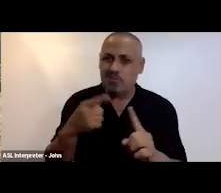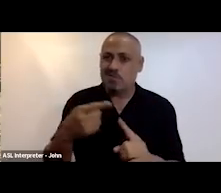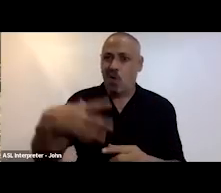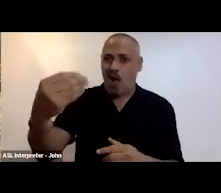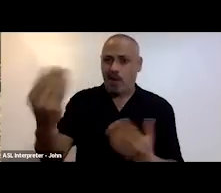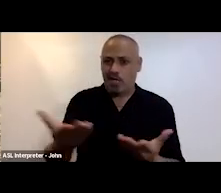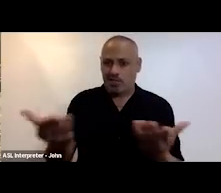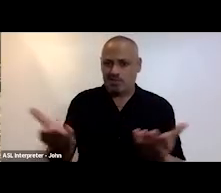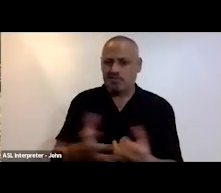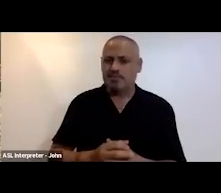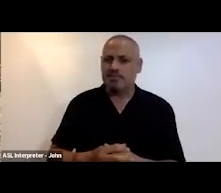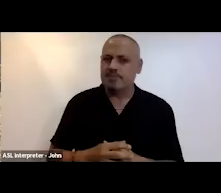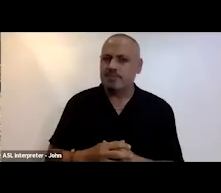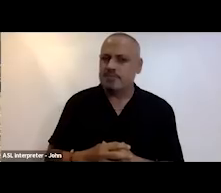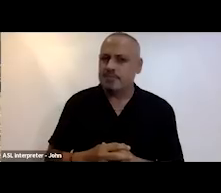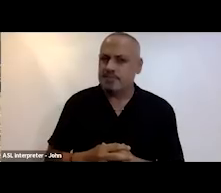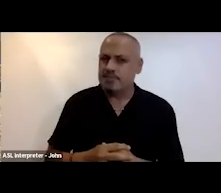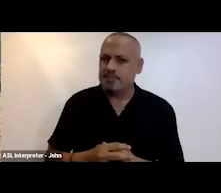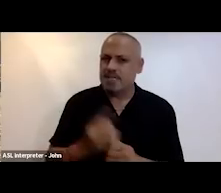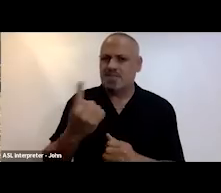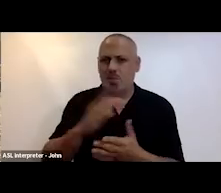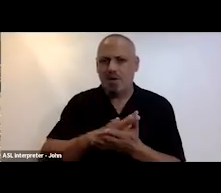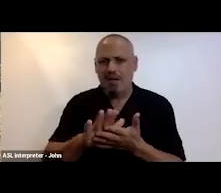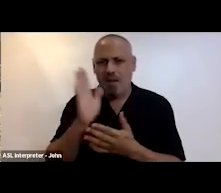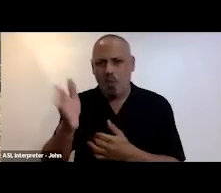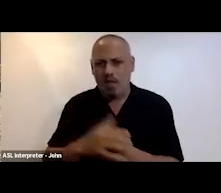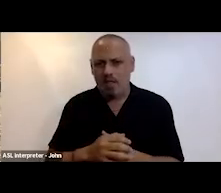and just, I don't know, be kind. We do feel invisible.